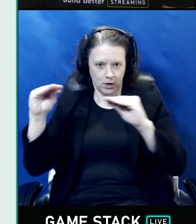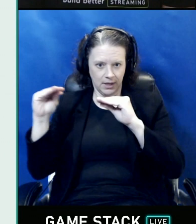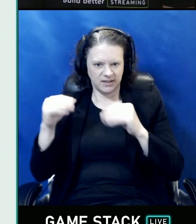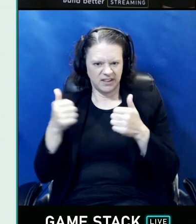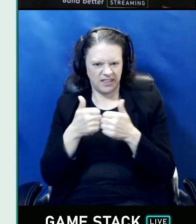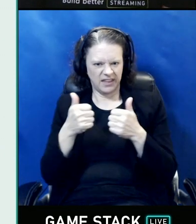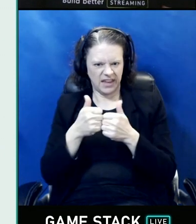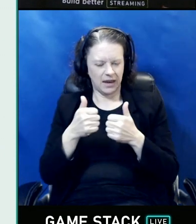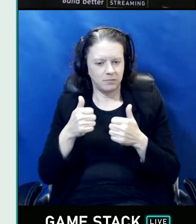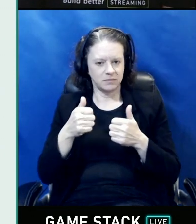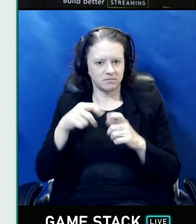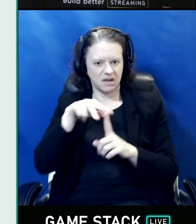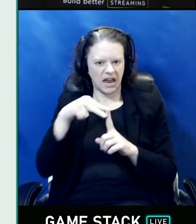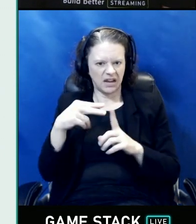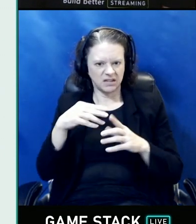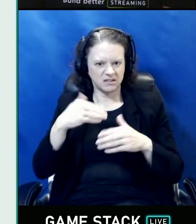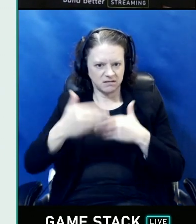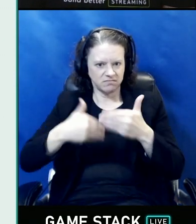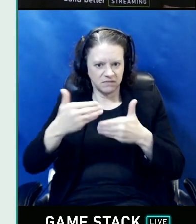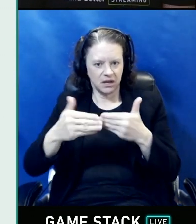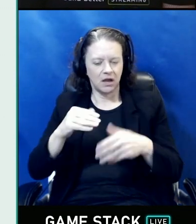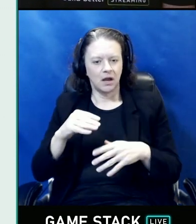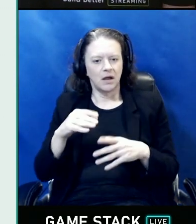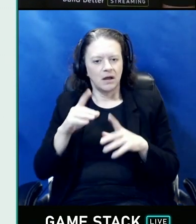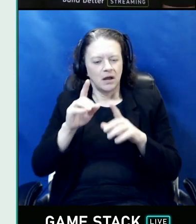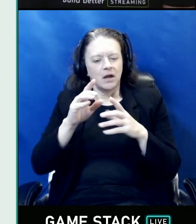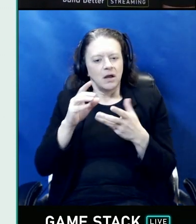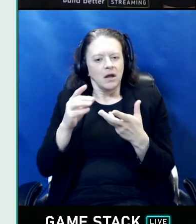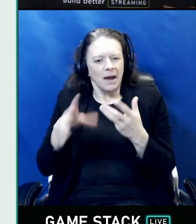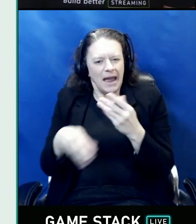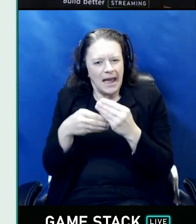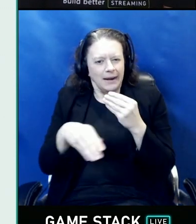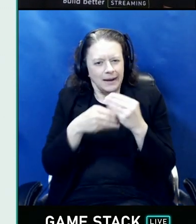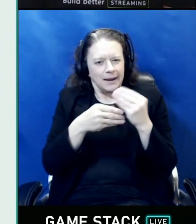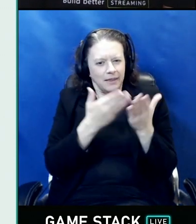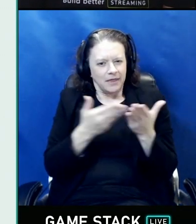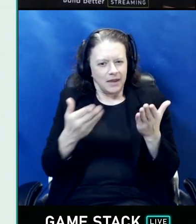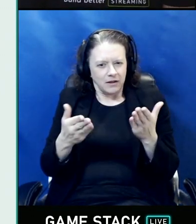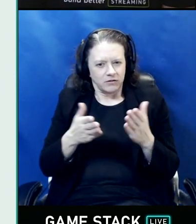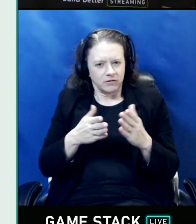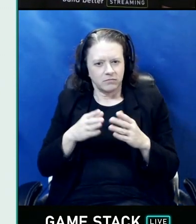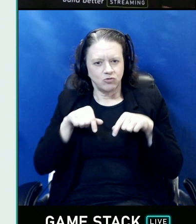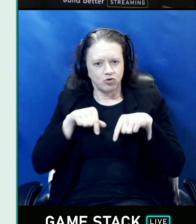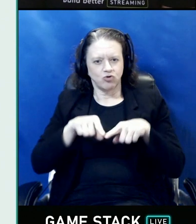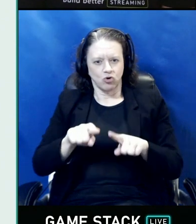as you progress through the level. We wanted to do the same with the touch layout, adding in controls